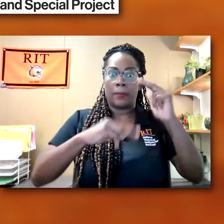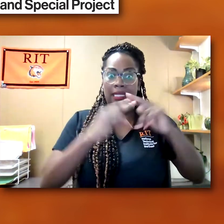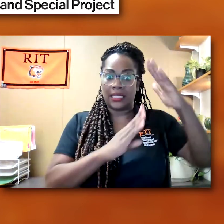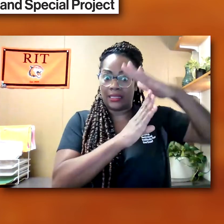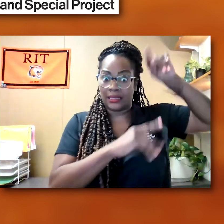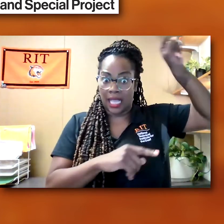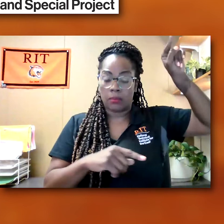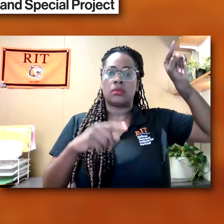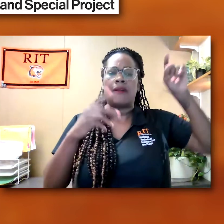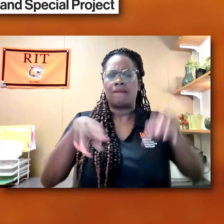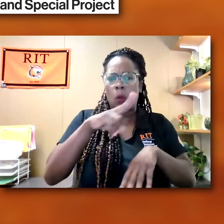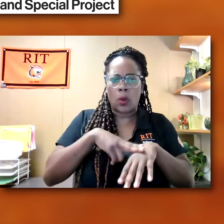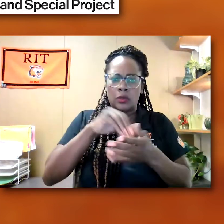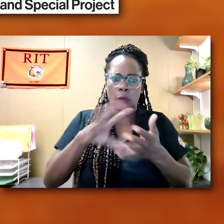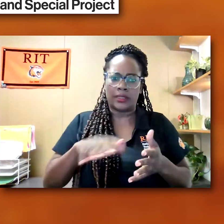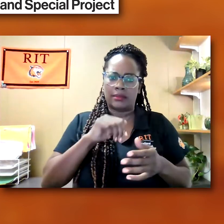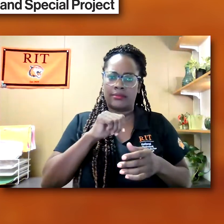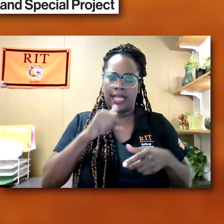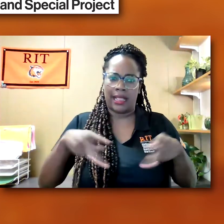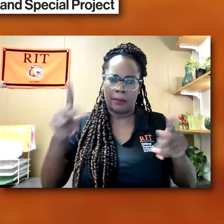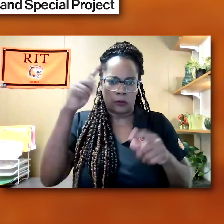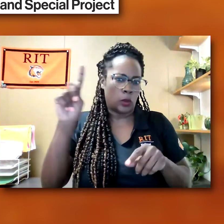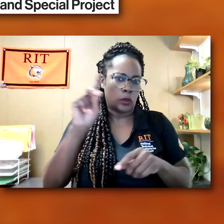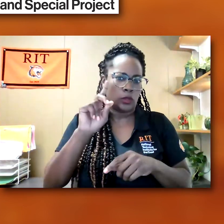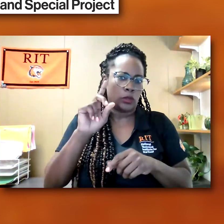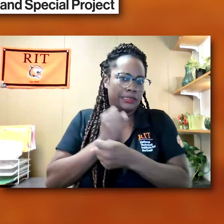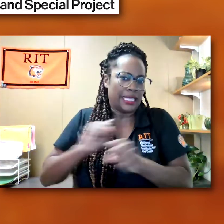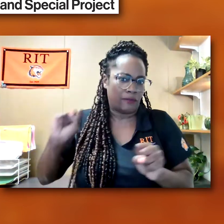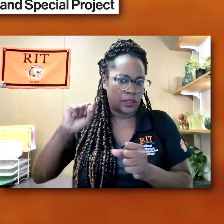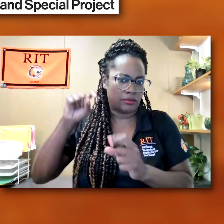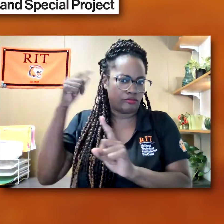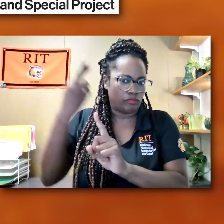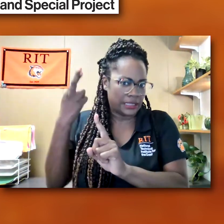or a faculty or staff member. You know, of course, you wouldn't be allowed